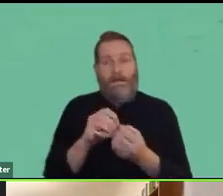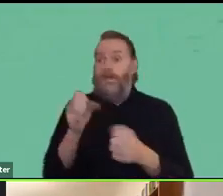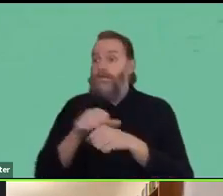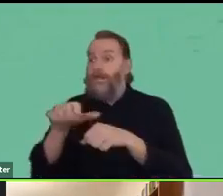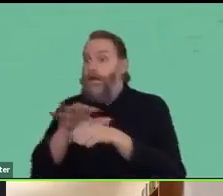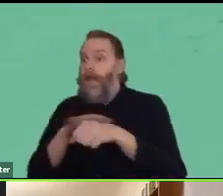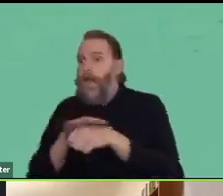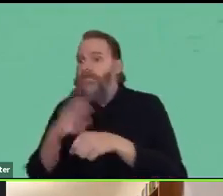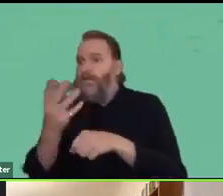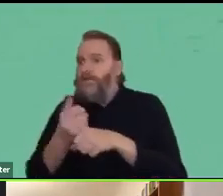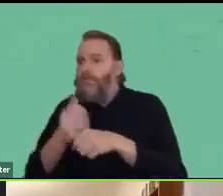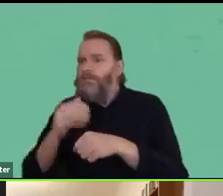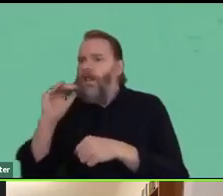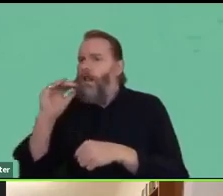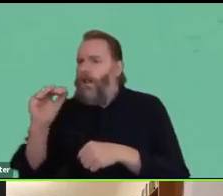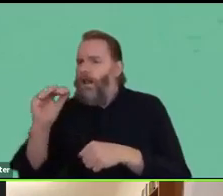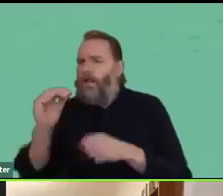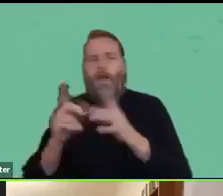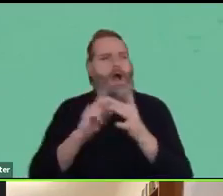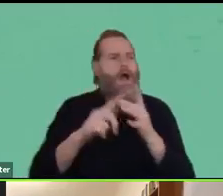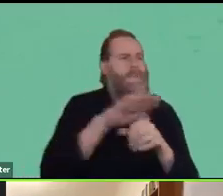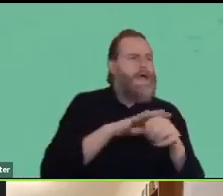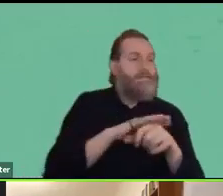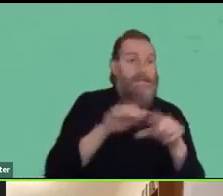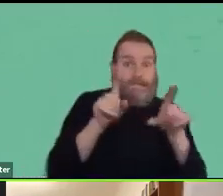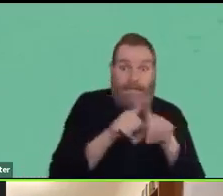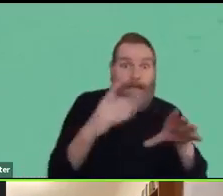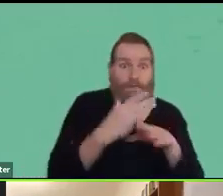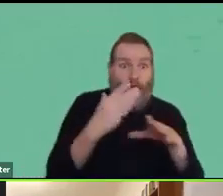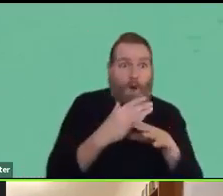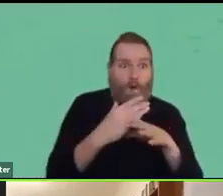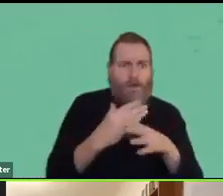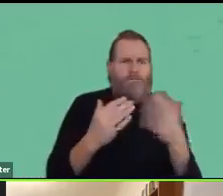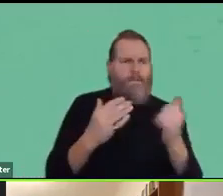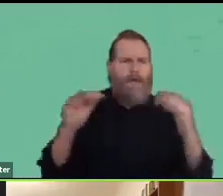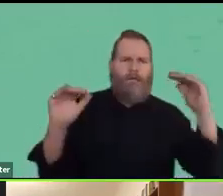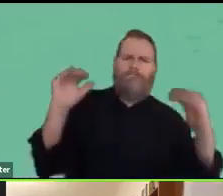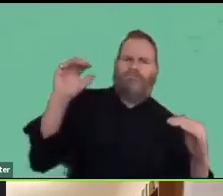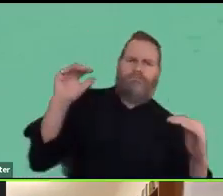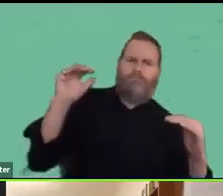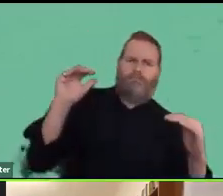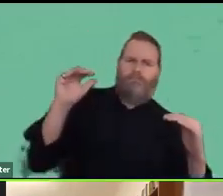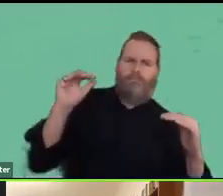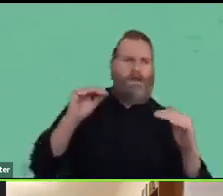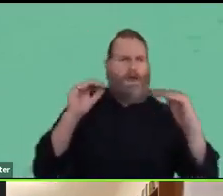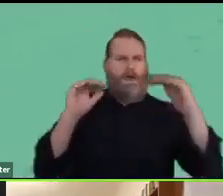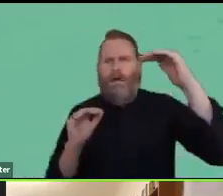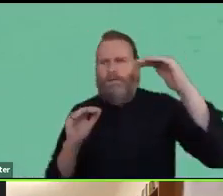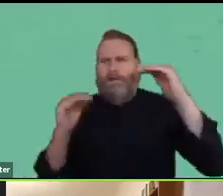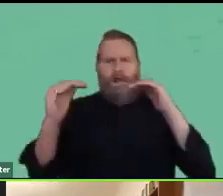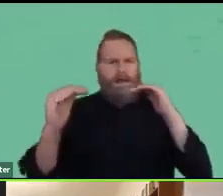different departments that allowed and equal pay and and the fact that we have such a mess and on